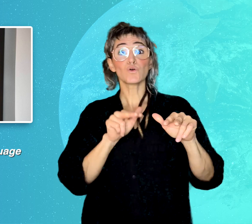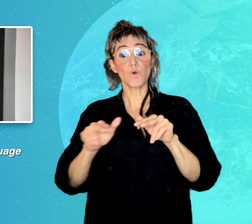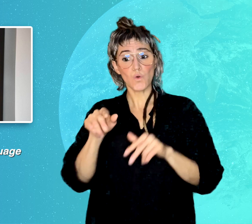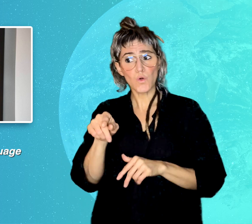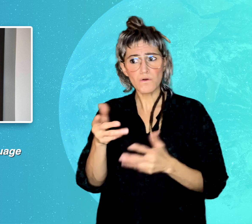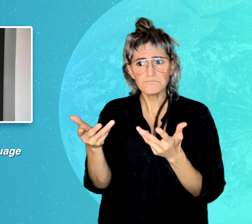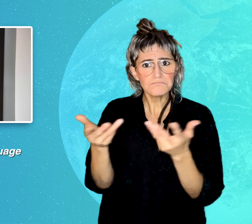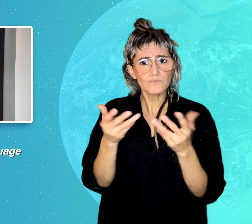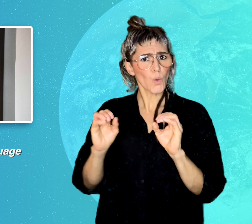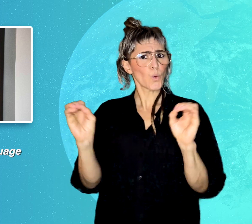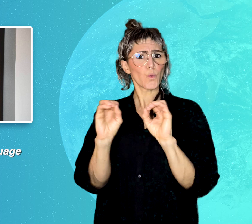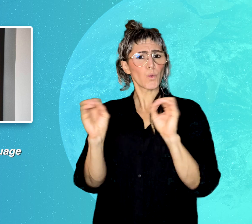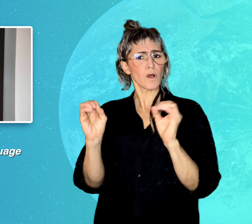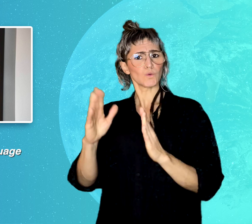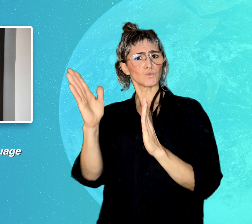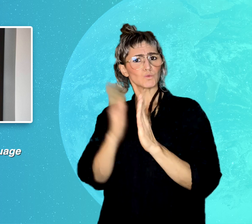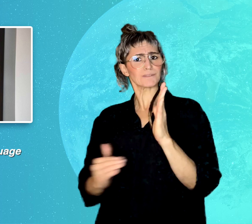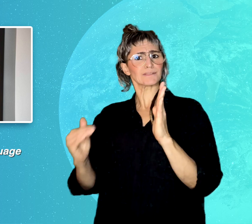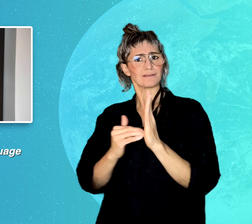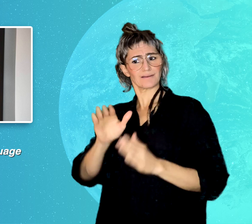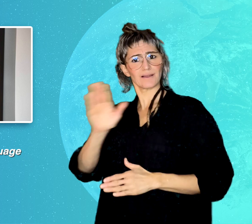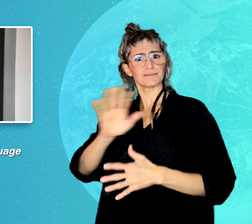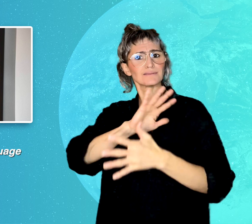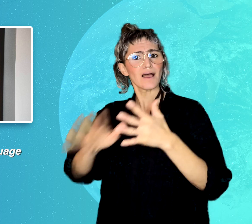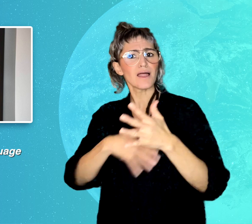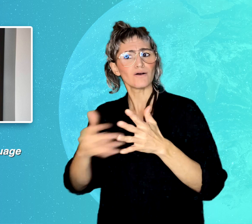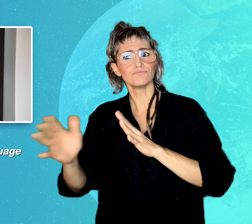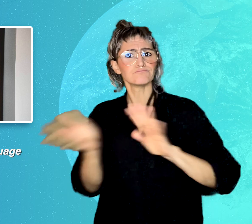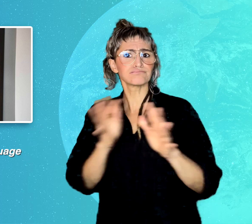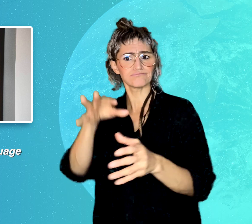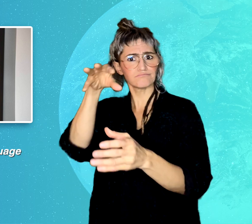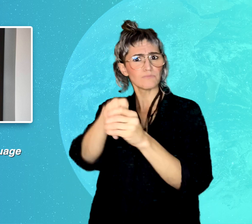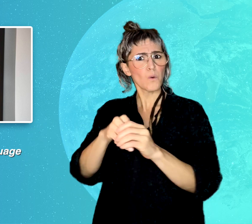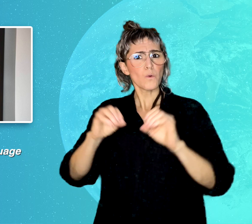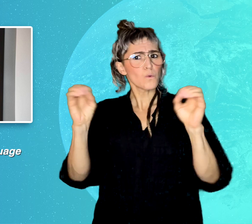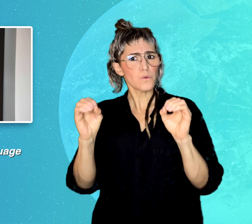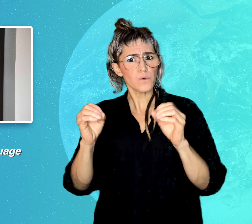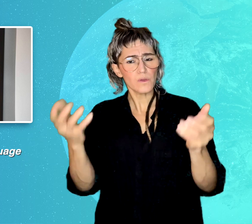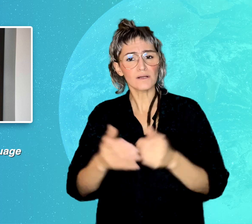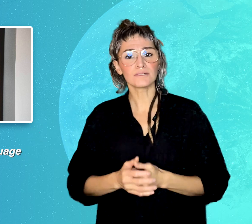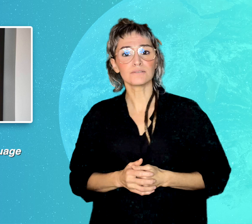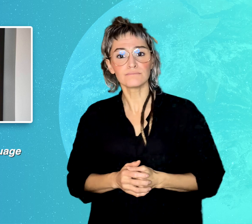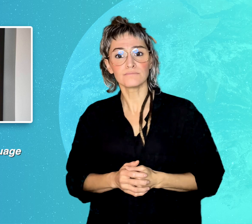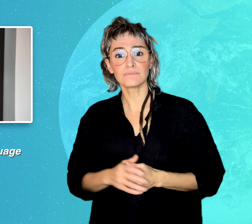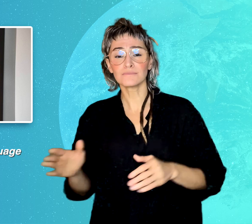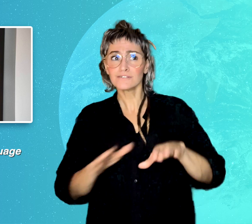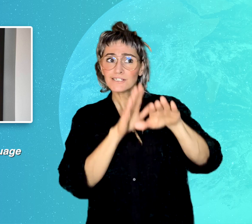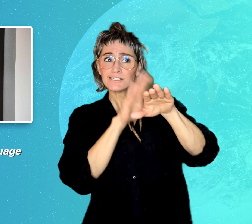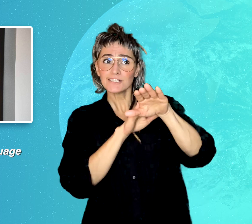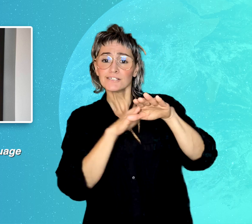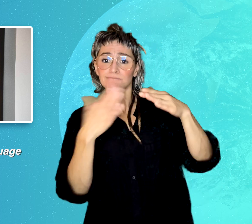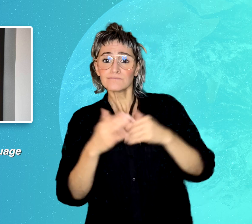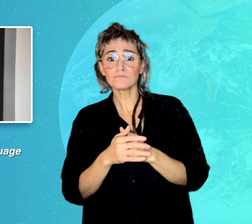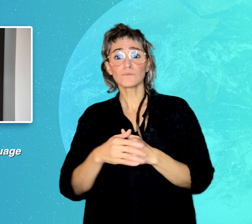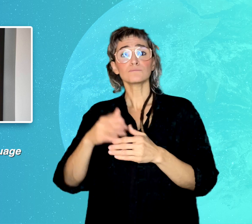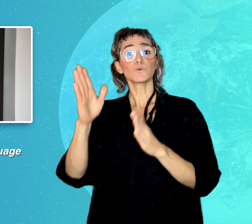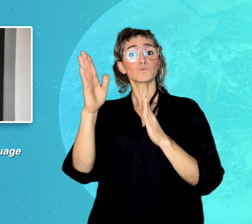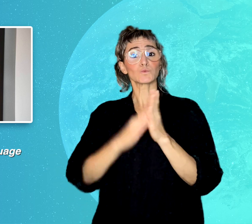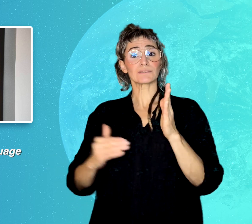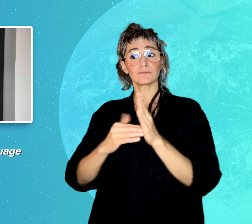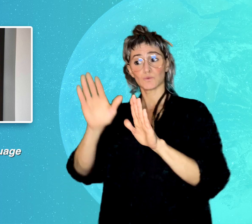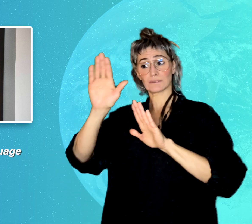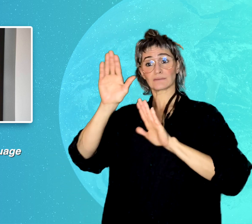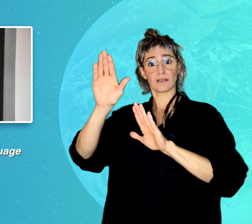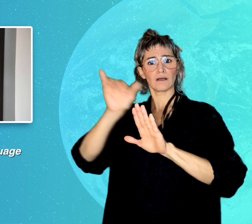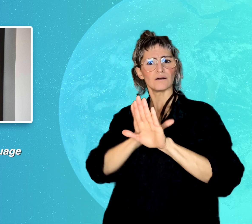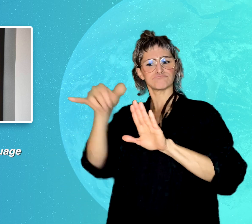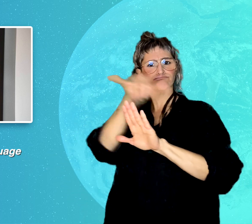Sign Language (NZSL) in videos, and a $10 charge for captioned